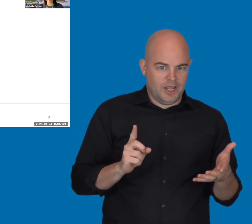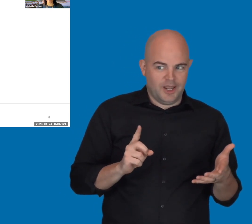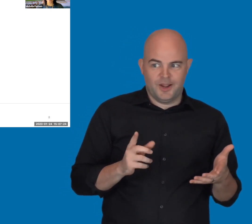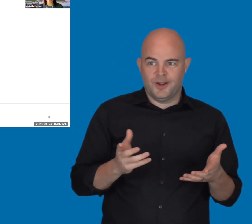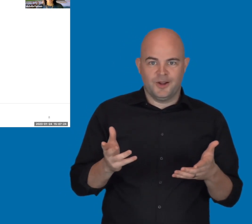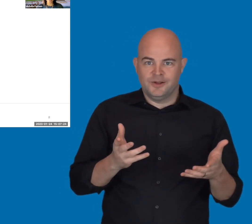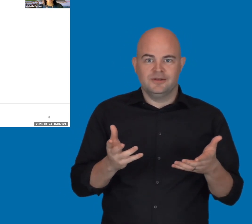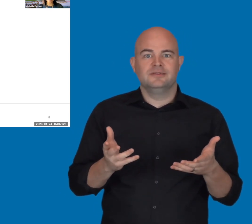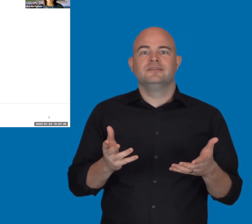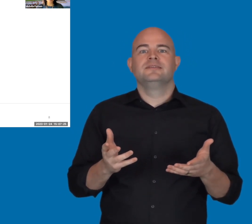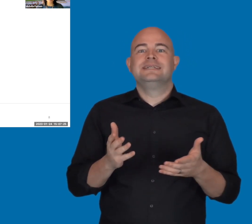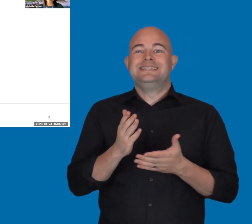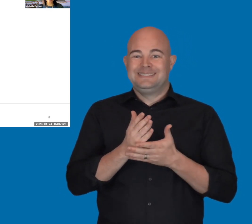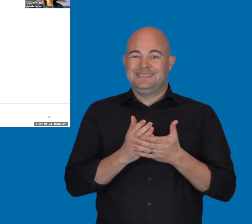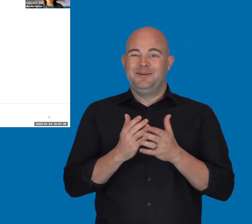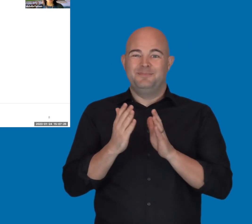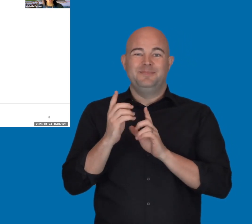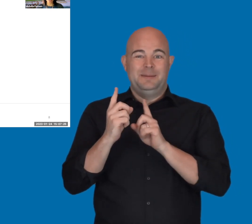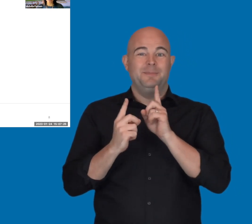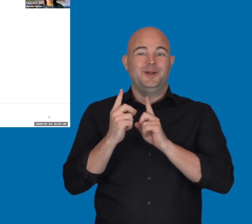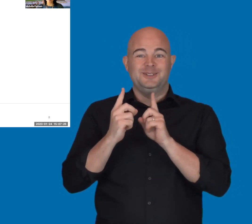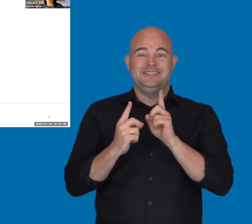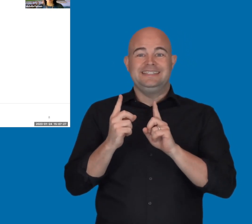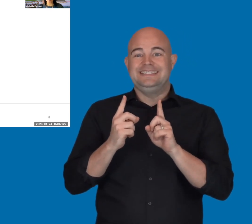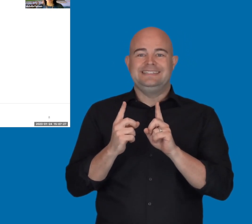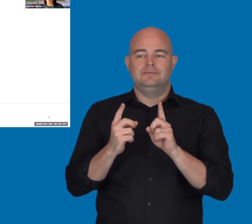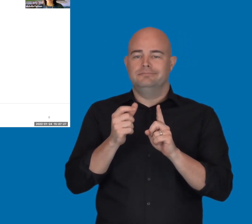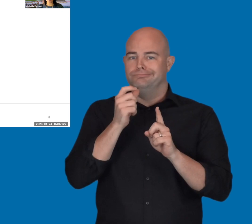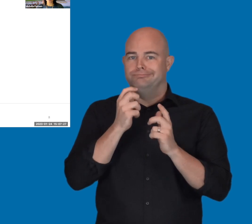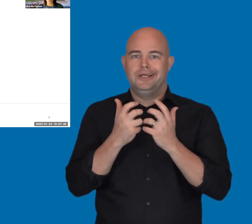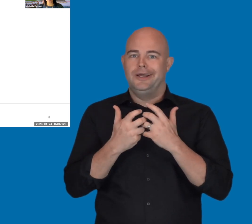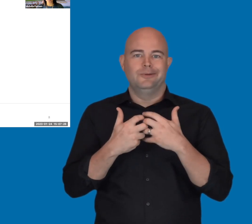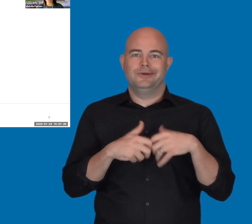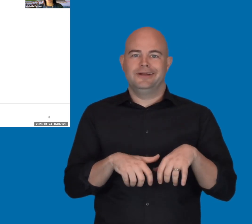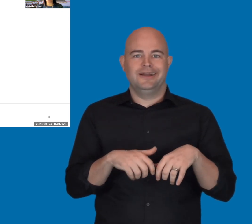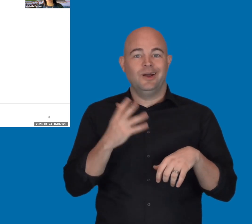Anybody we talked to we would just let them know that it was coming.